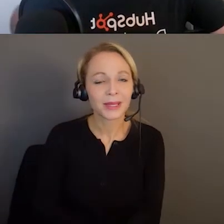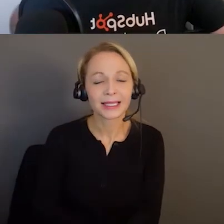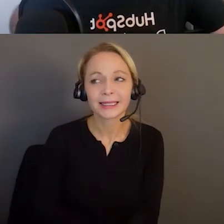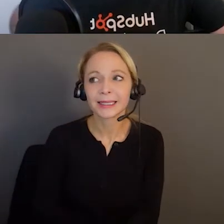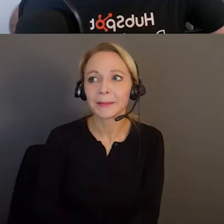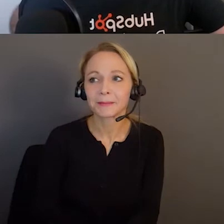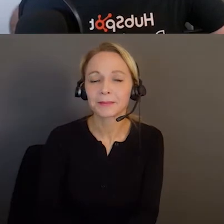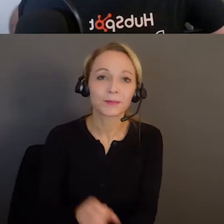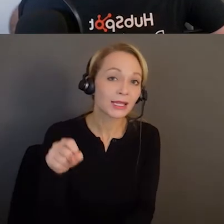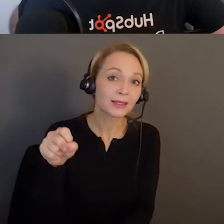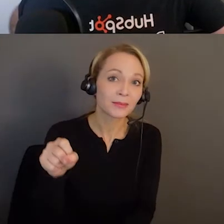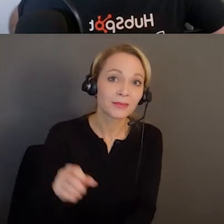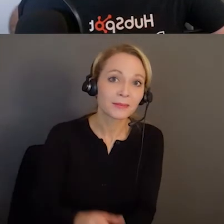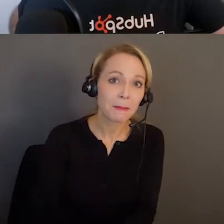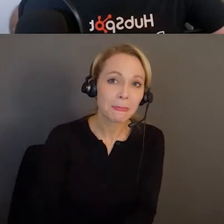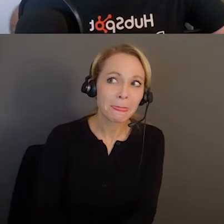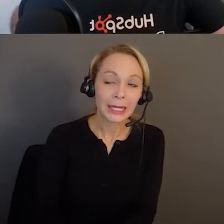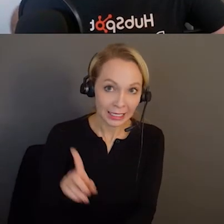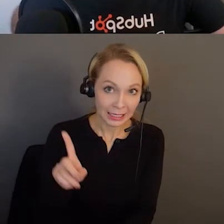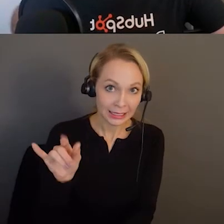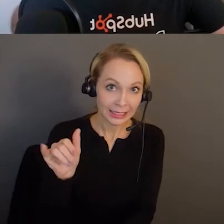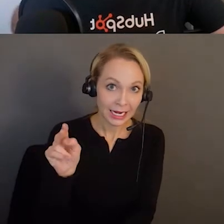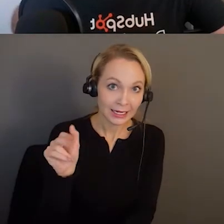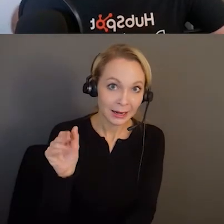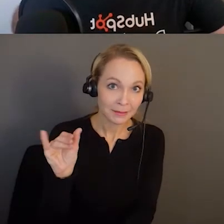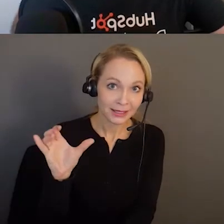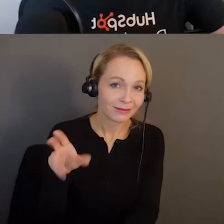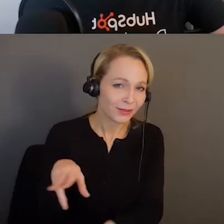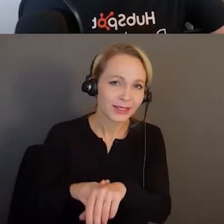AND YES, ARE THEY DYNAMIC?